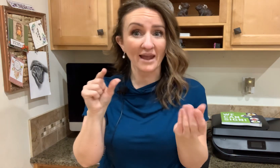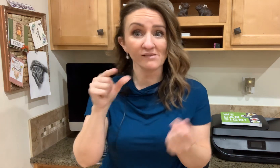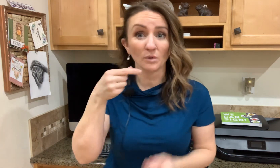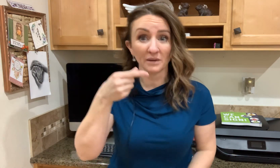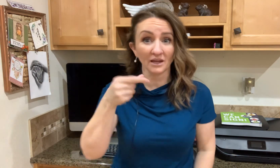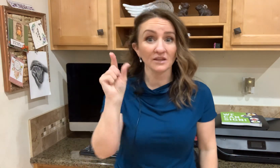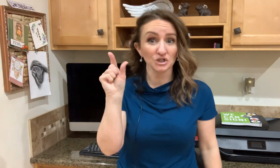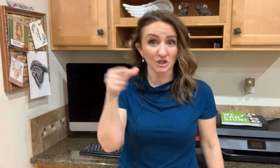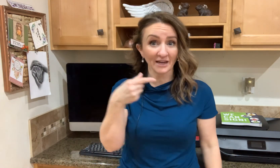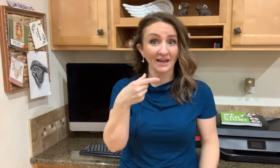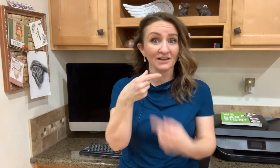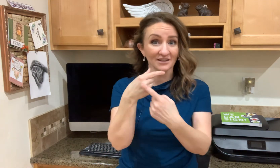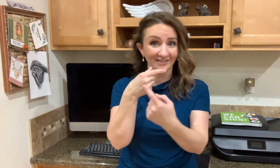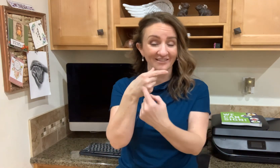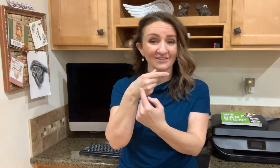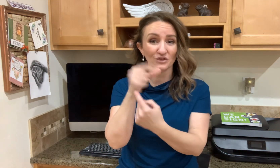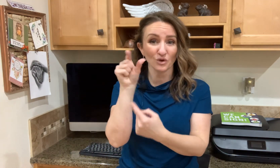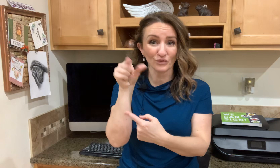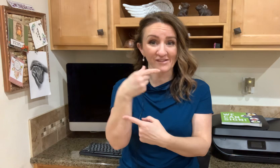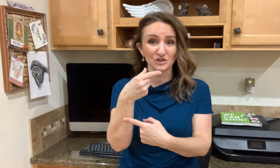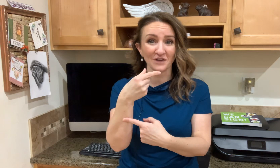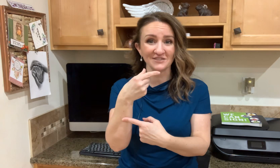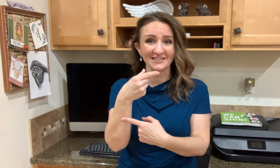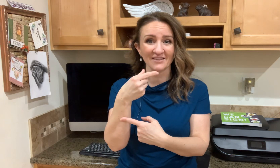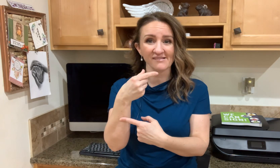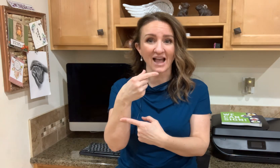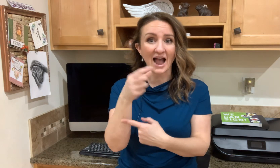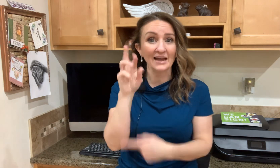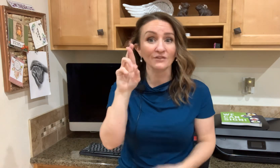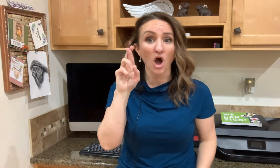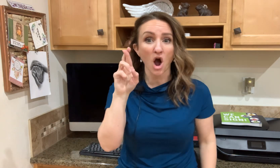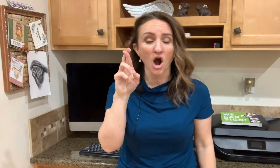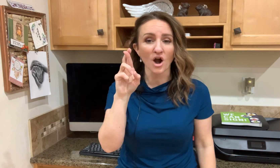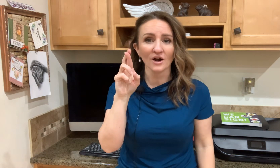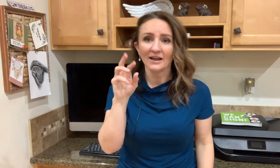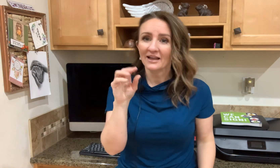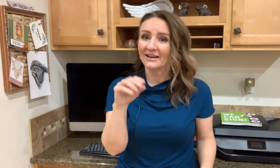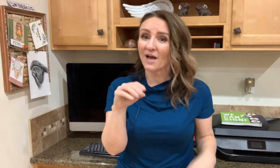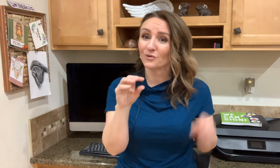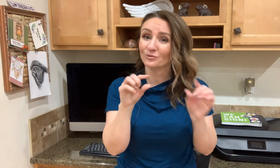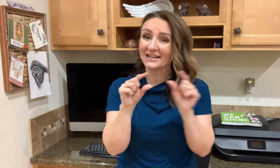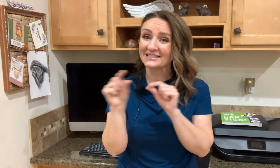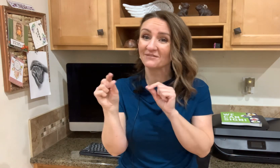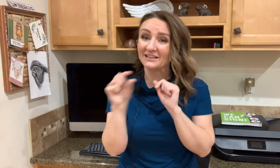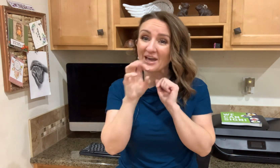would be the G, the wrist shifting to the side, the R, now the rest of the letters